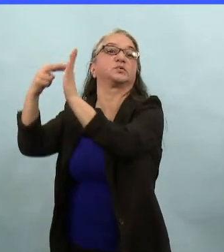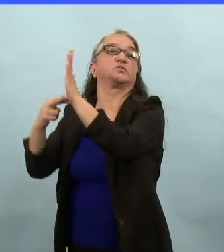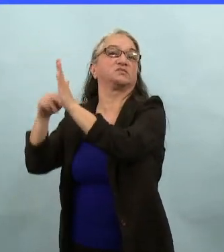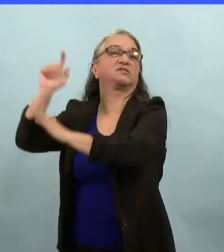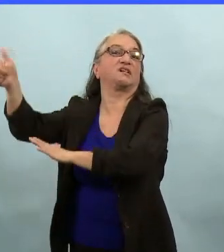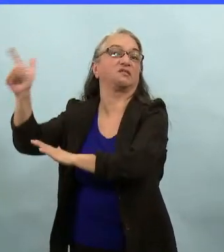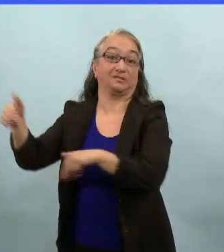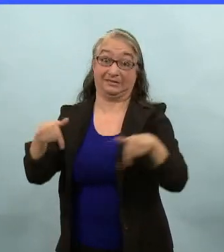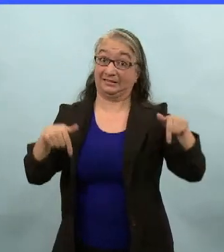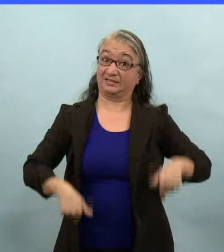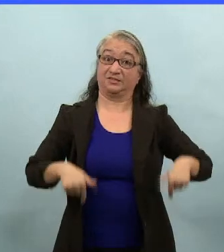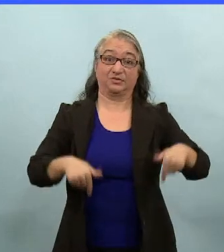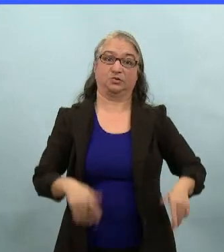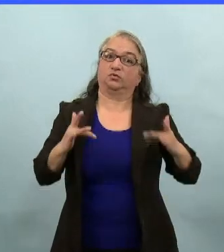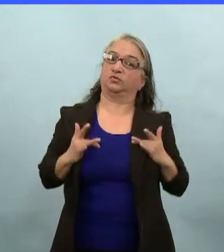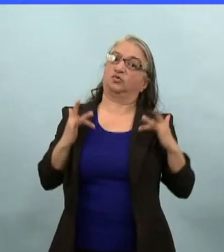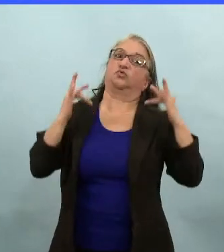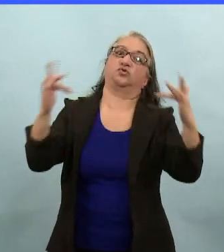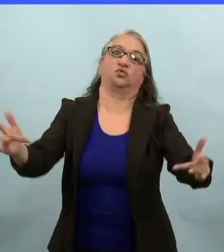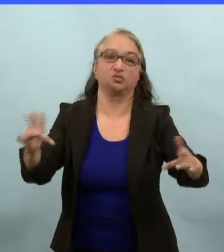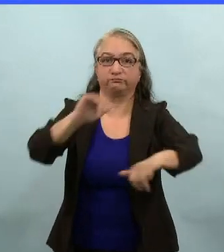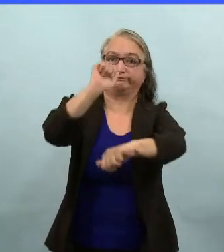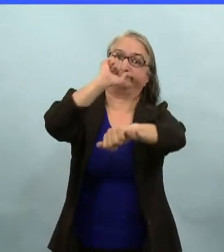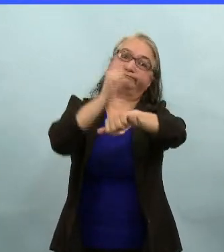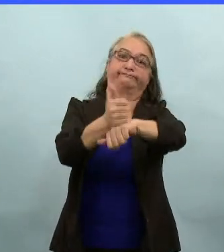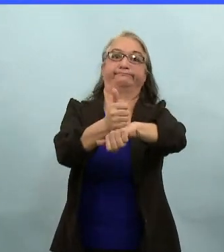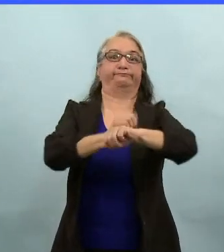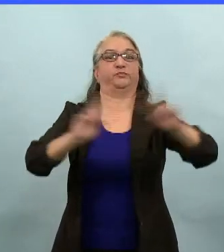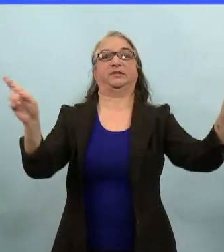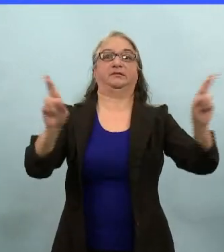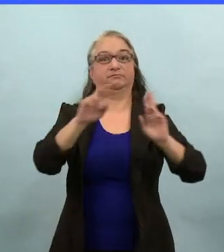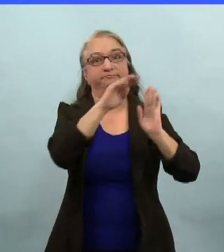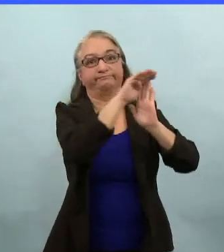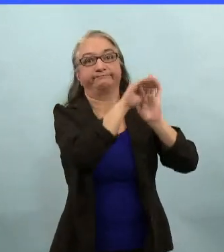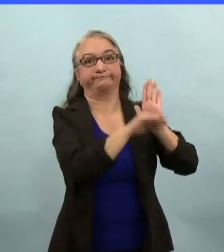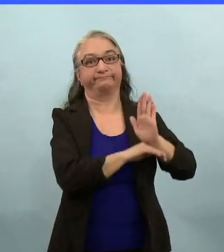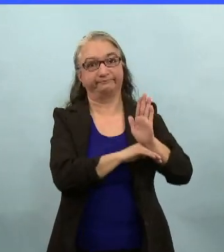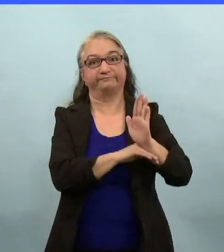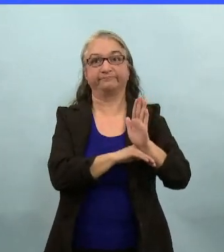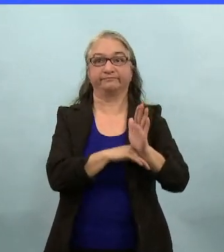rules in place earlier on that we are where we are now now it doesn't mean that you know we won't